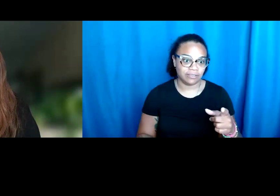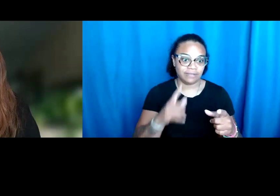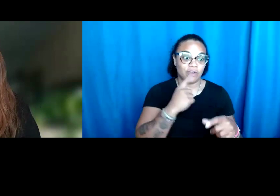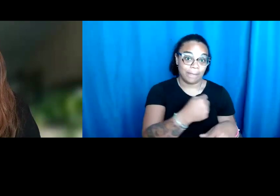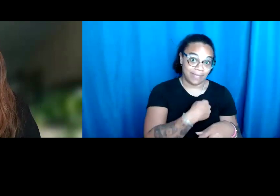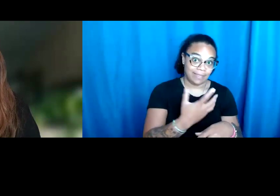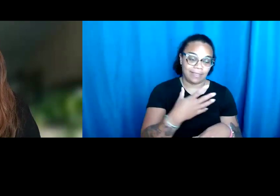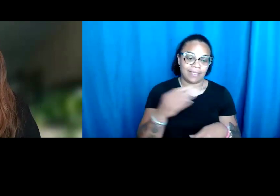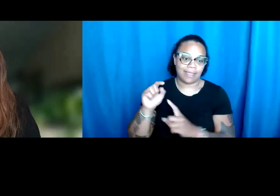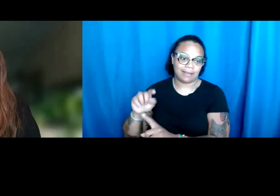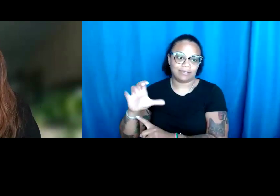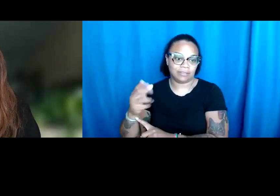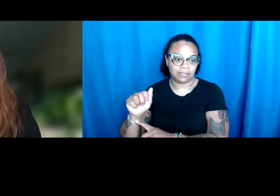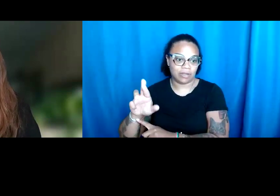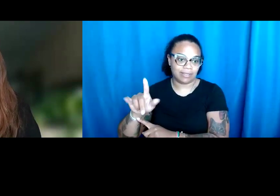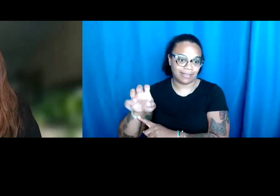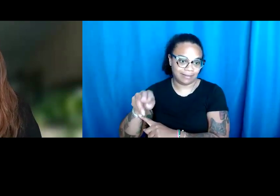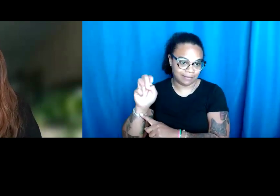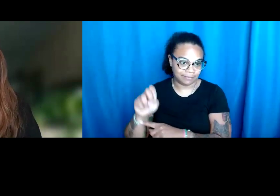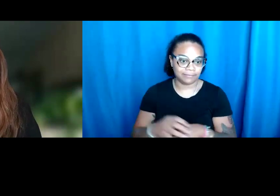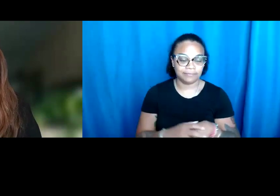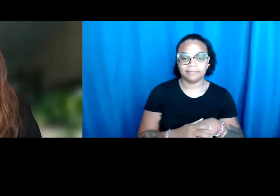and Charlene.